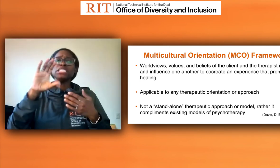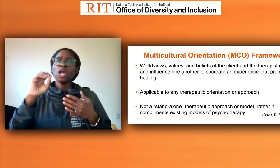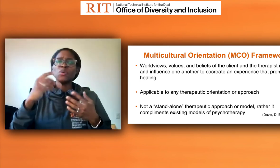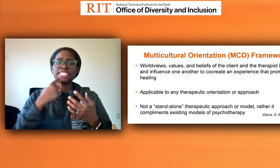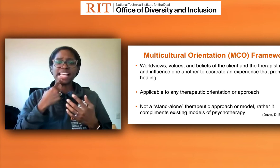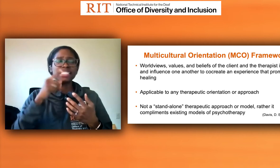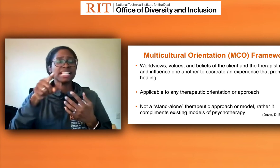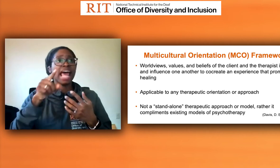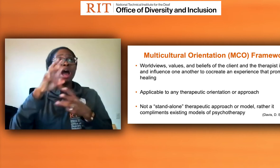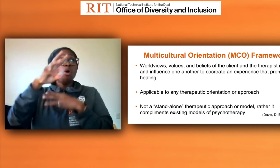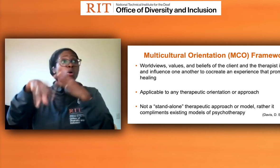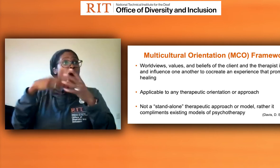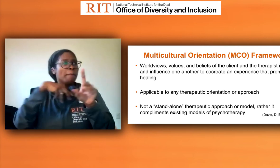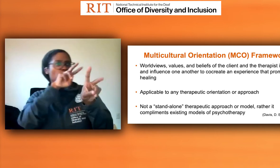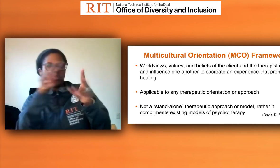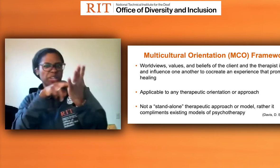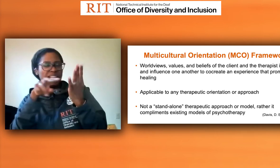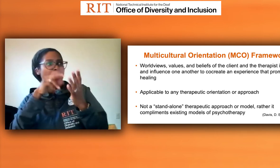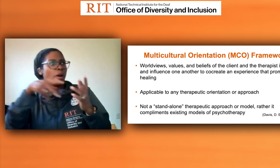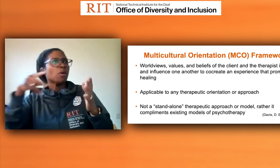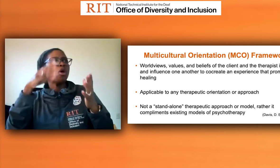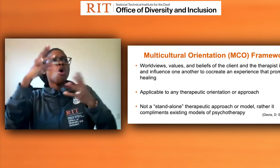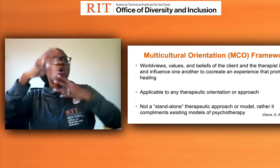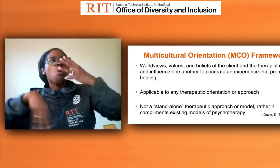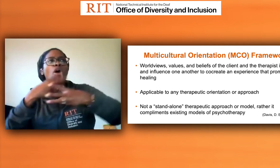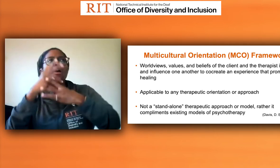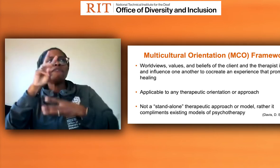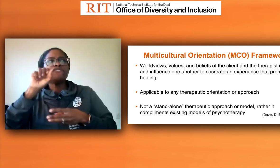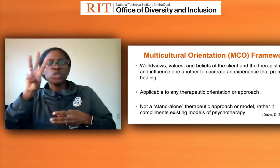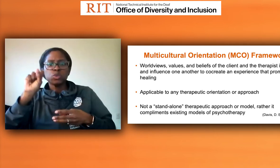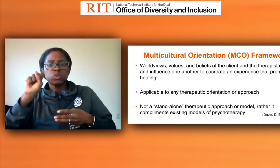And really, MCO basically says--don't mind me. I'm just reading the PowerPoint here, but--